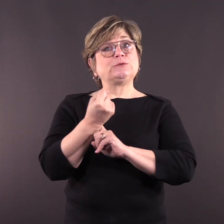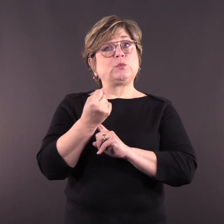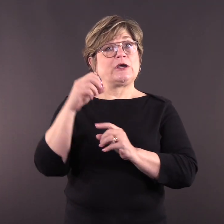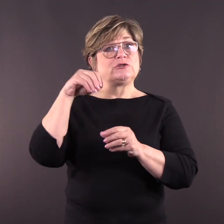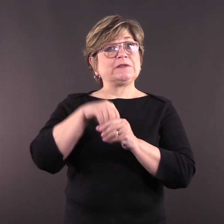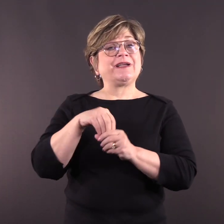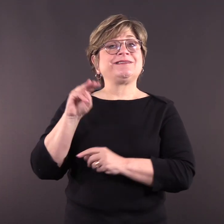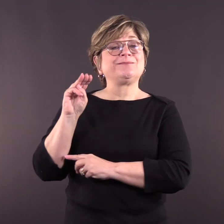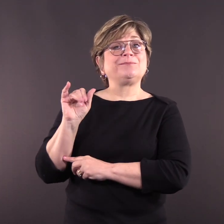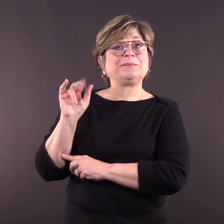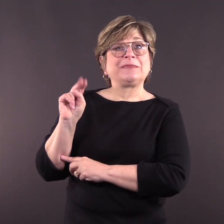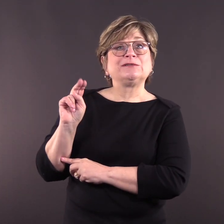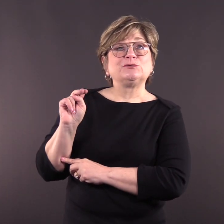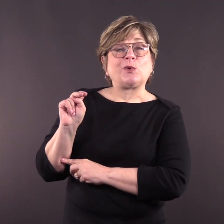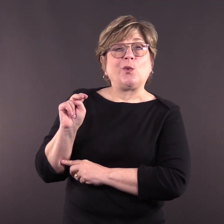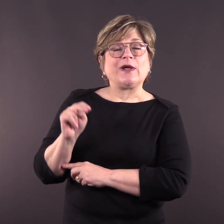Current situation in Minnesota.